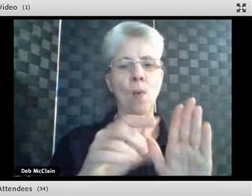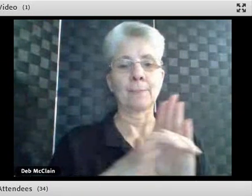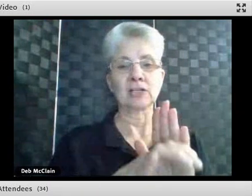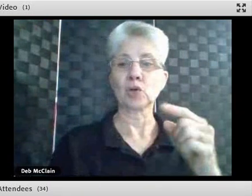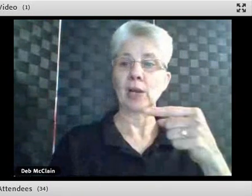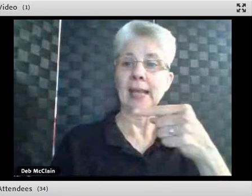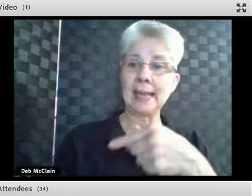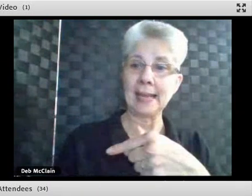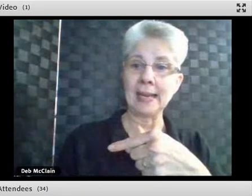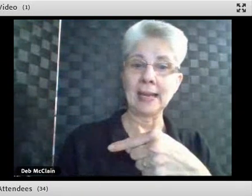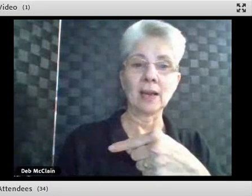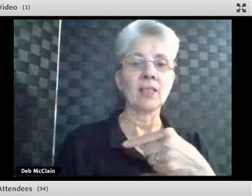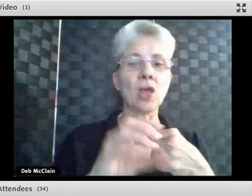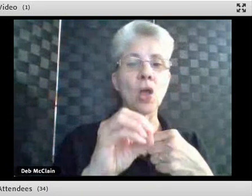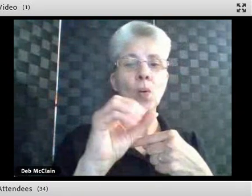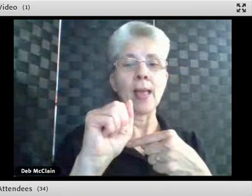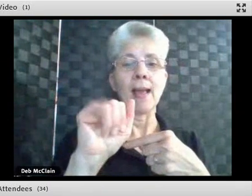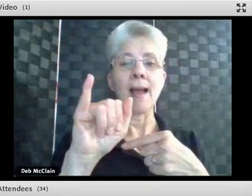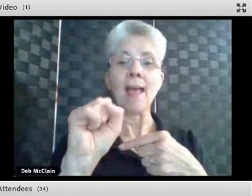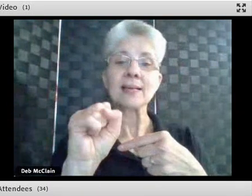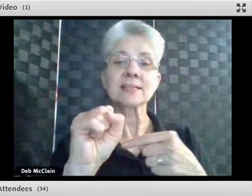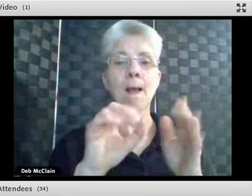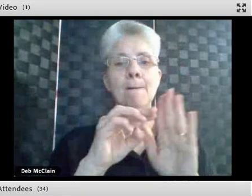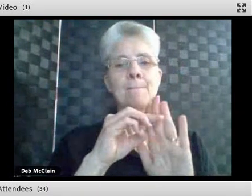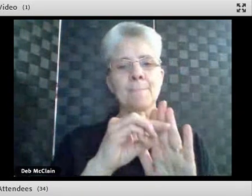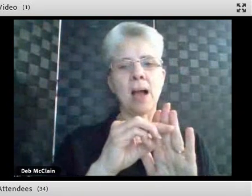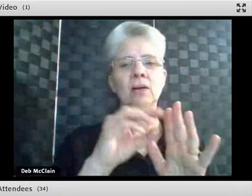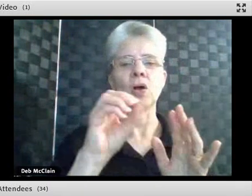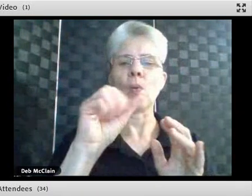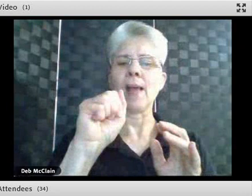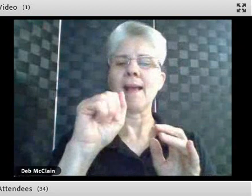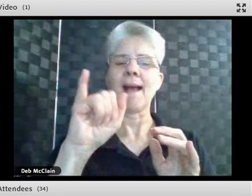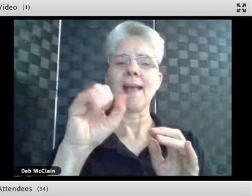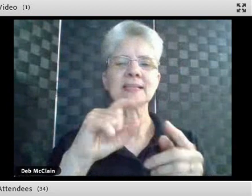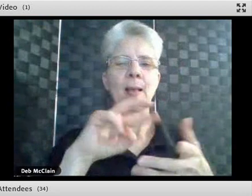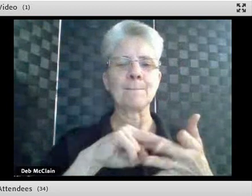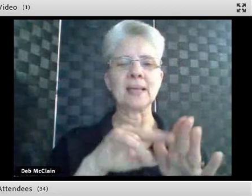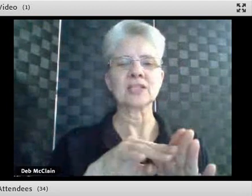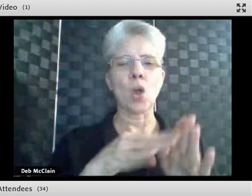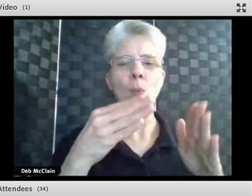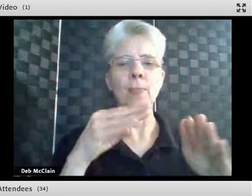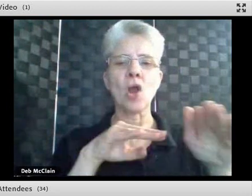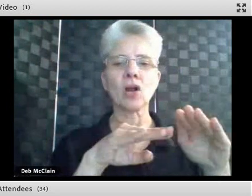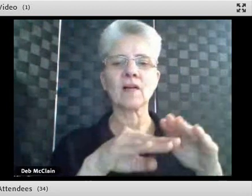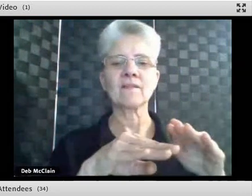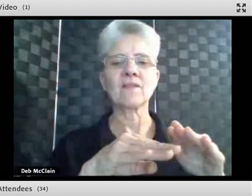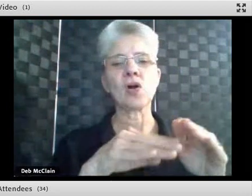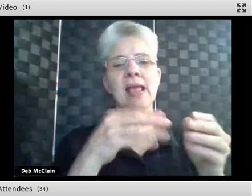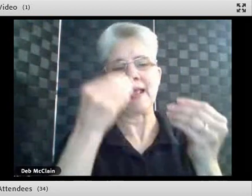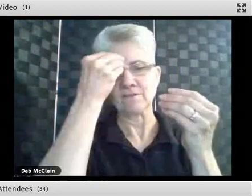So this is the OAIS model. OAIS stands for Open Archival Information System.